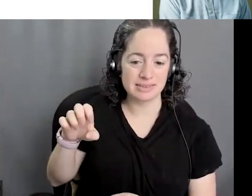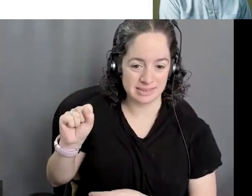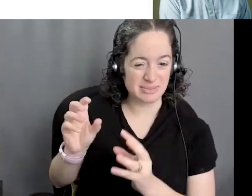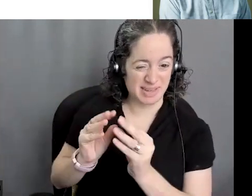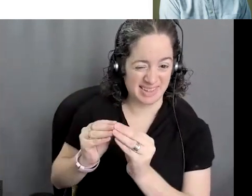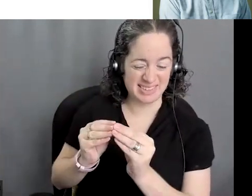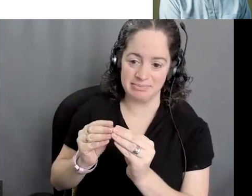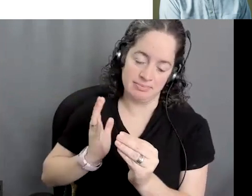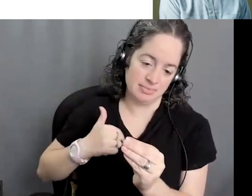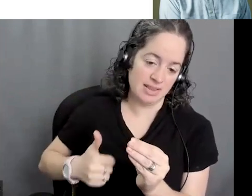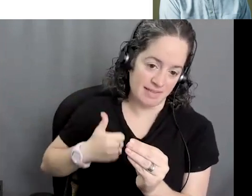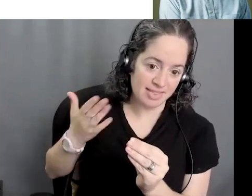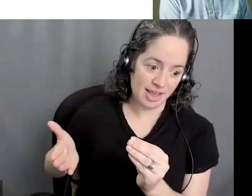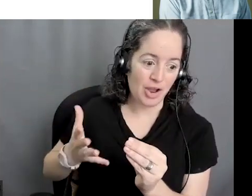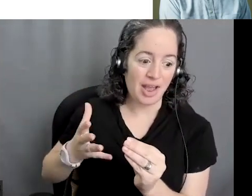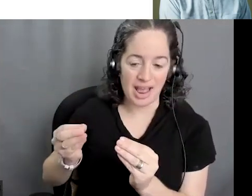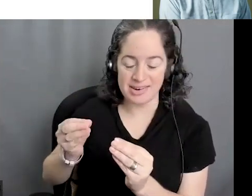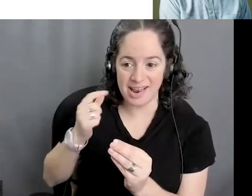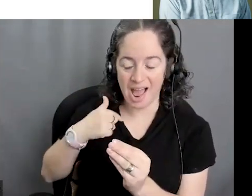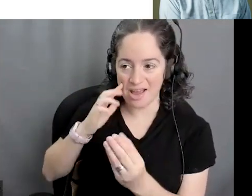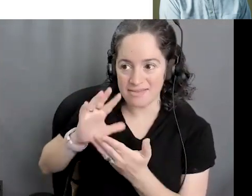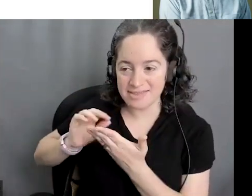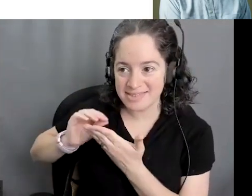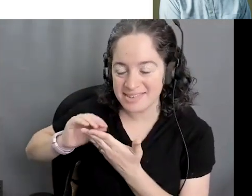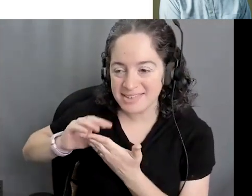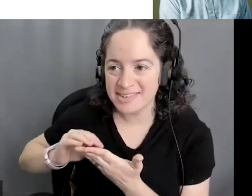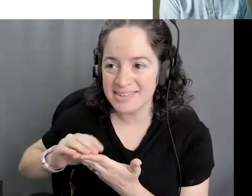I actually learned a lot from him as I was first starting my business,